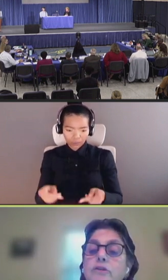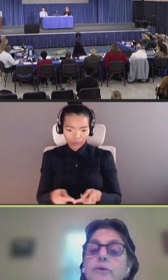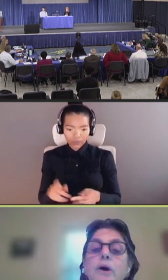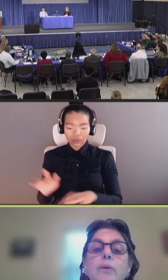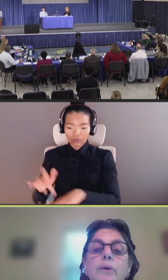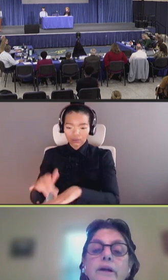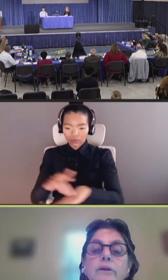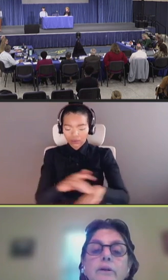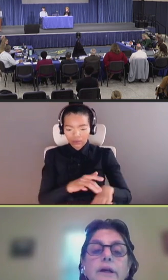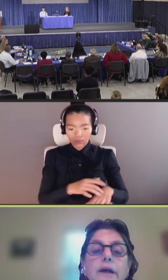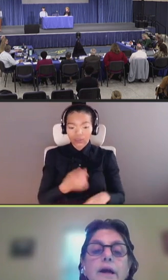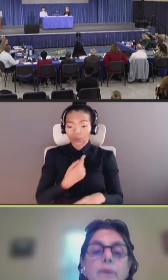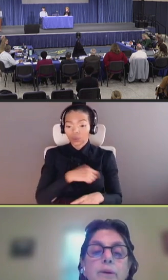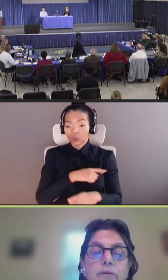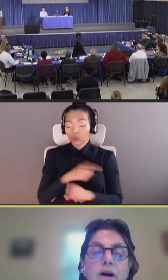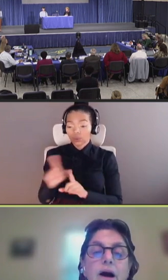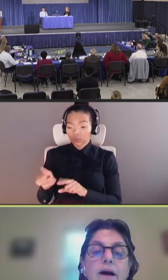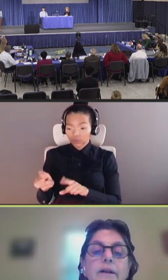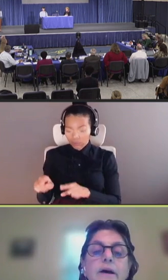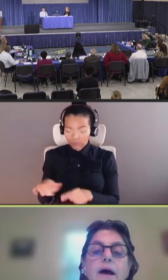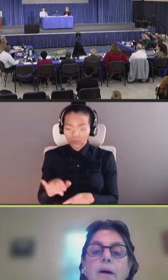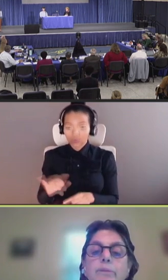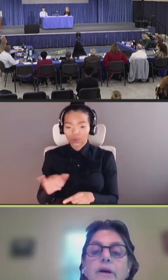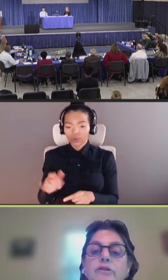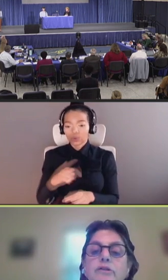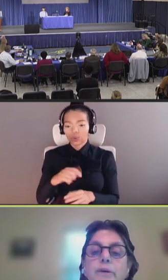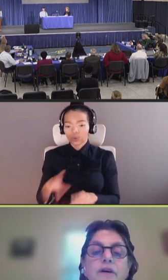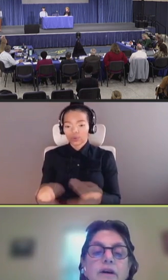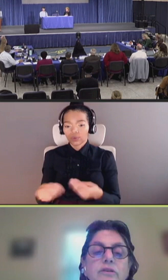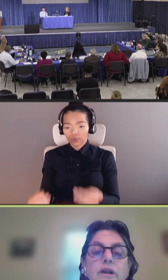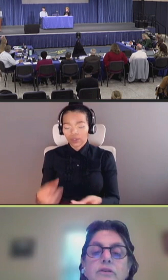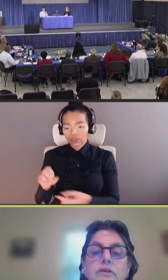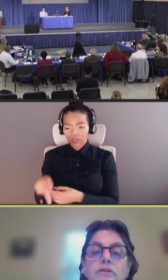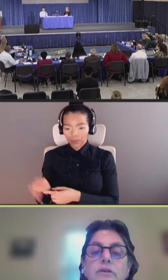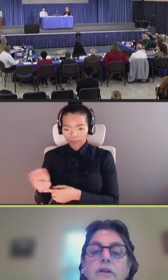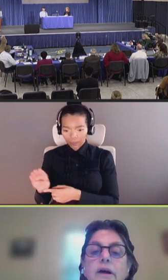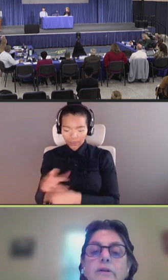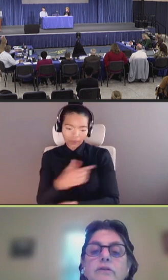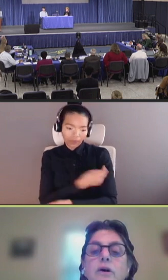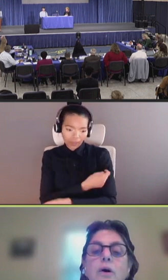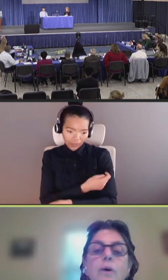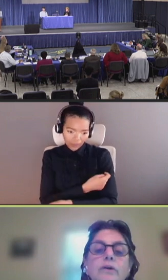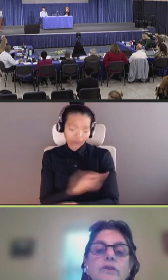we go regularly, and we provide hepatitis B vaccinations to clients who are seen